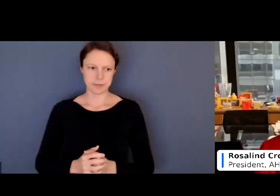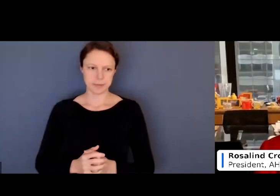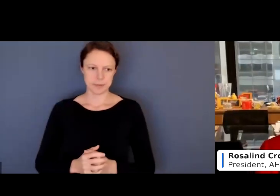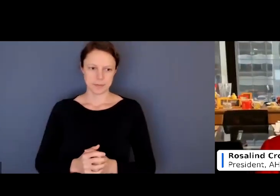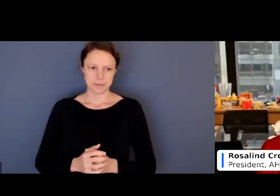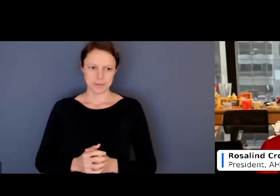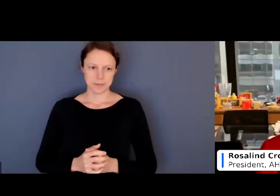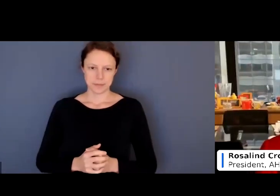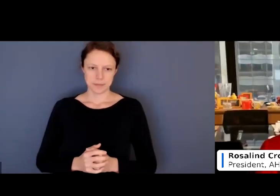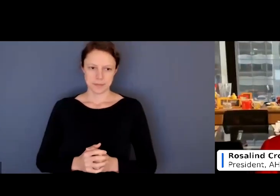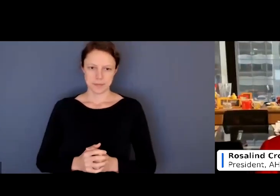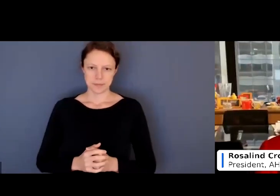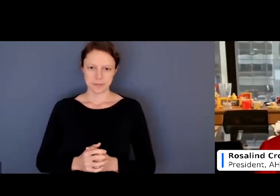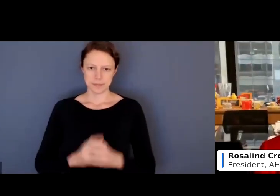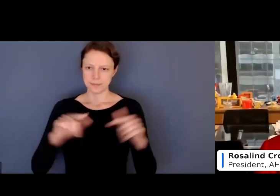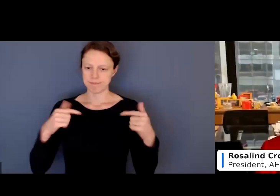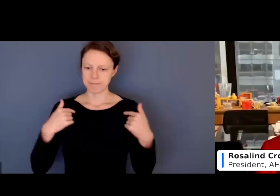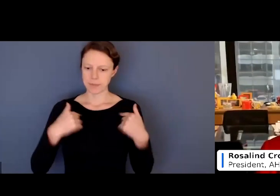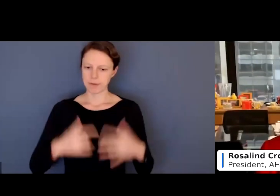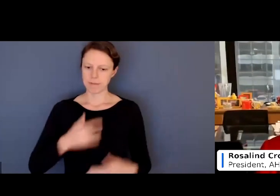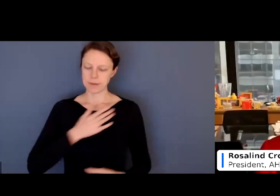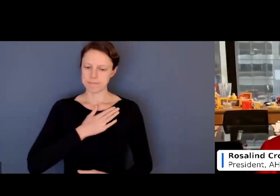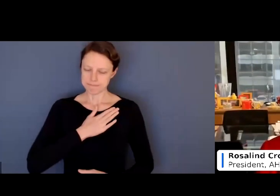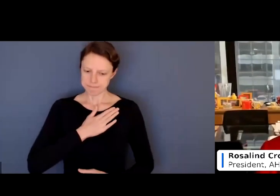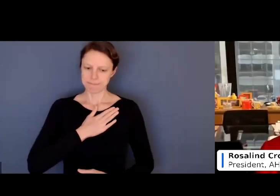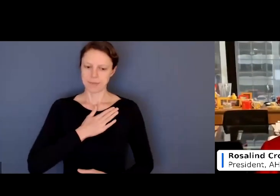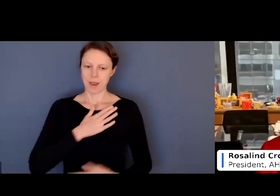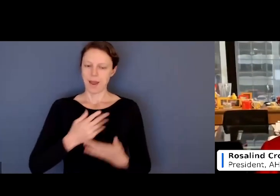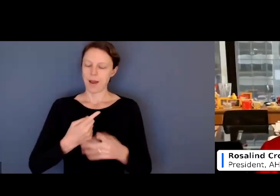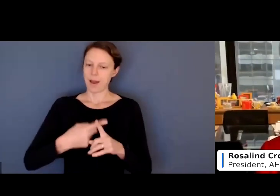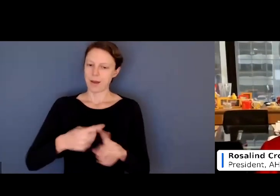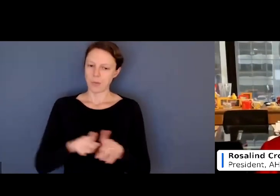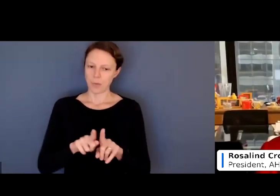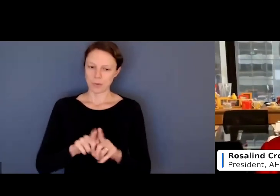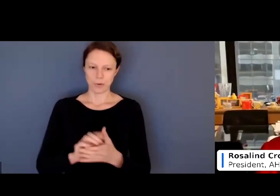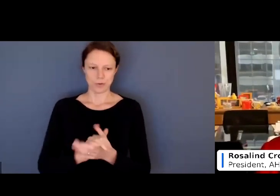I am both honored and delighted to welcome you to the 2023